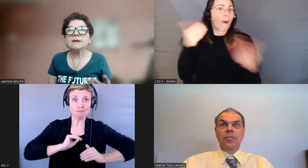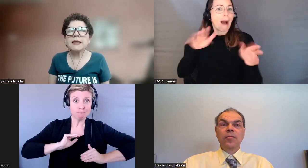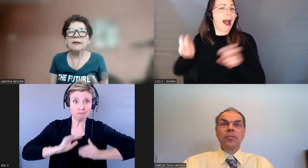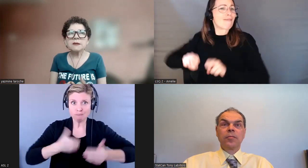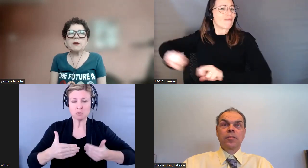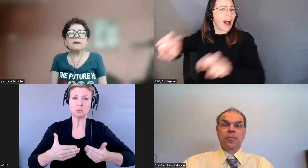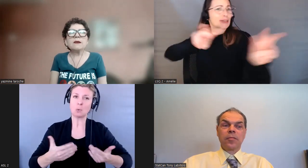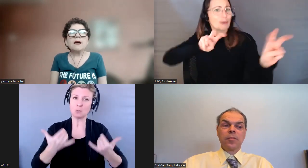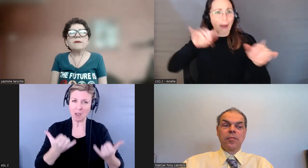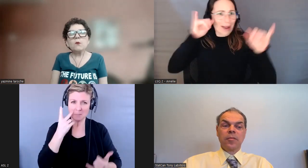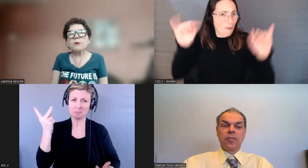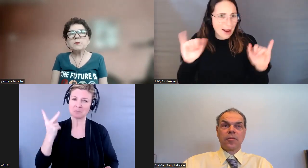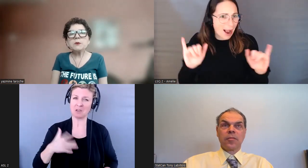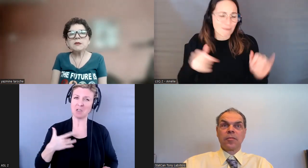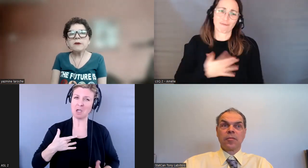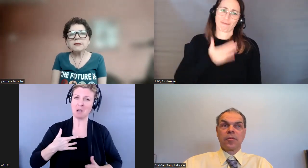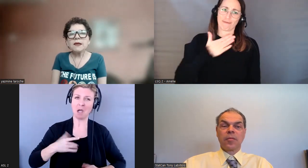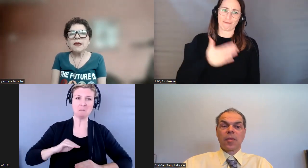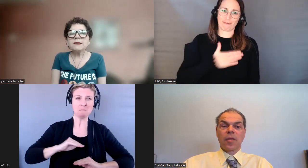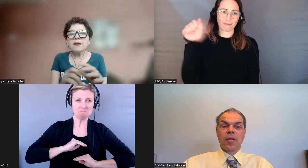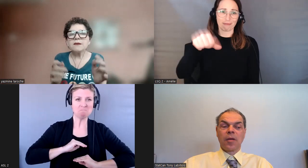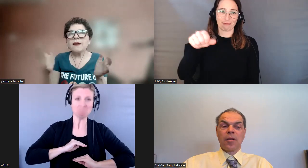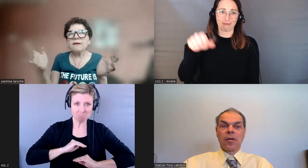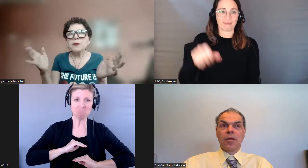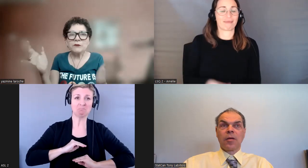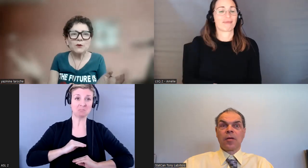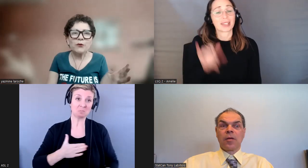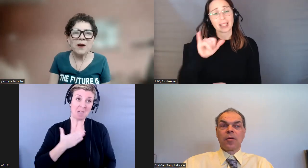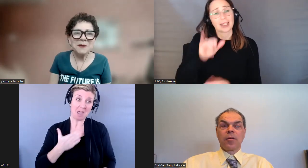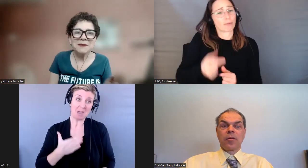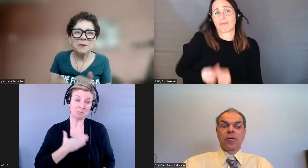that that has been I think what was most interesting it's kind of the element of surprise about